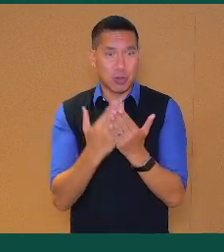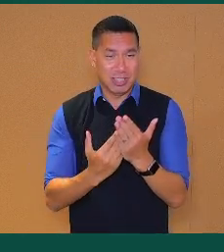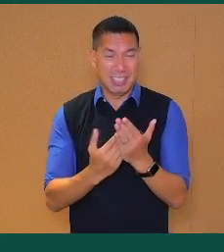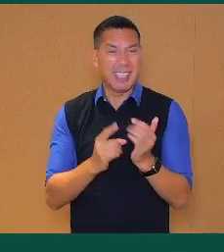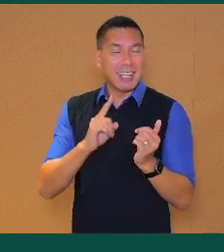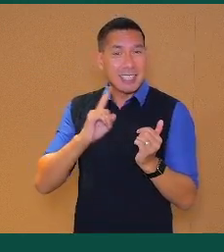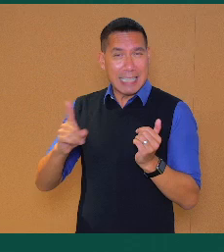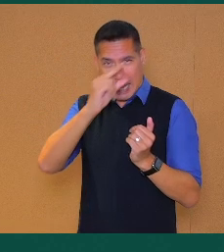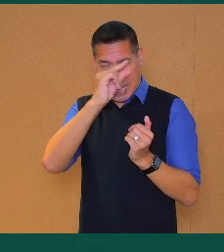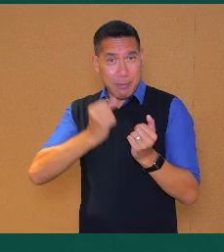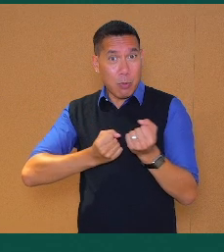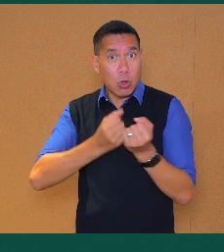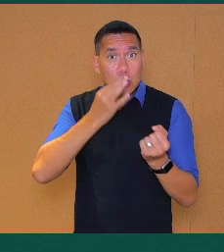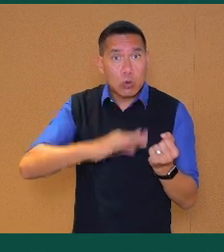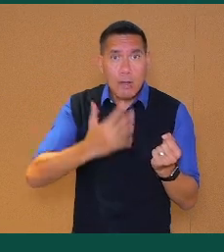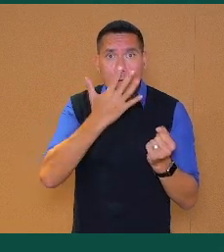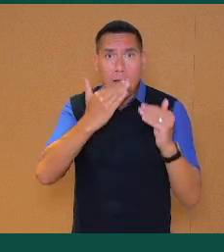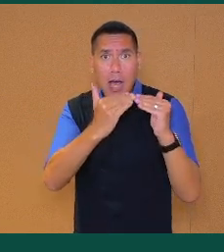culturally diverse and low- income families in West Heidelberg, so that every child is ready to read and succeed at